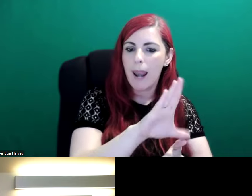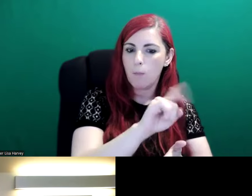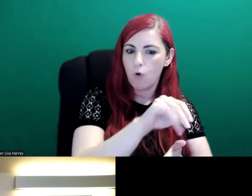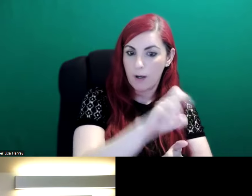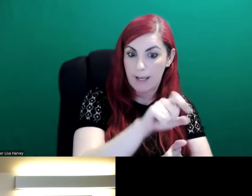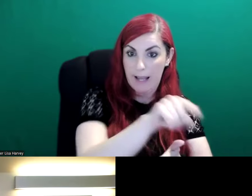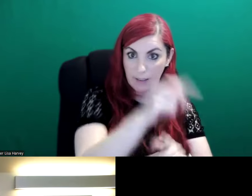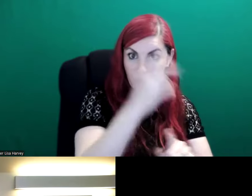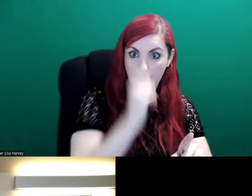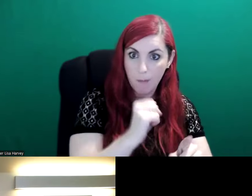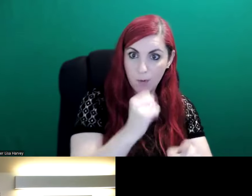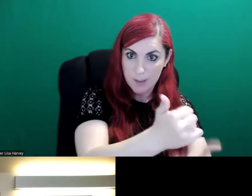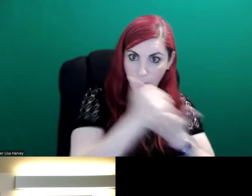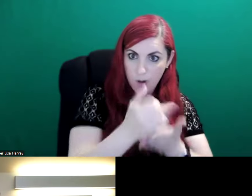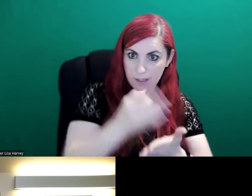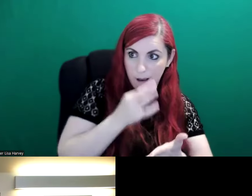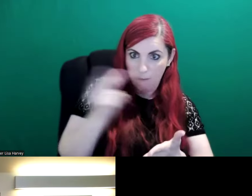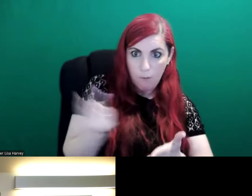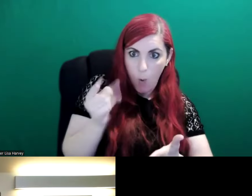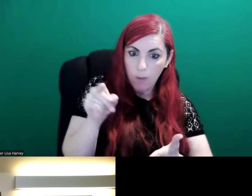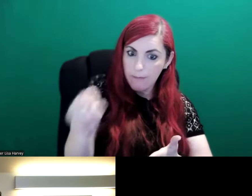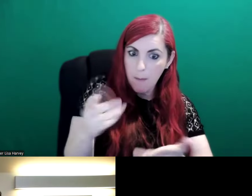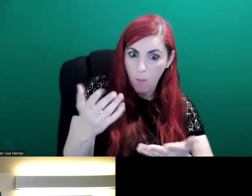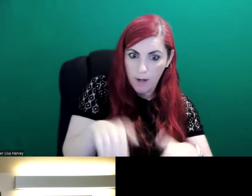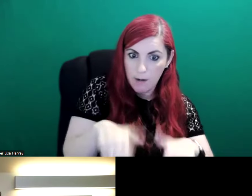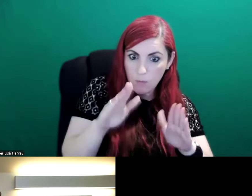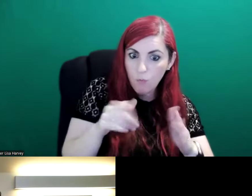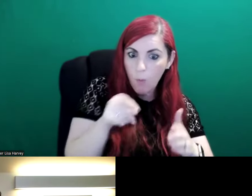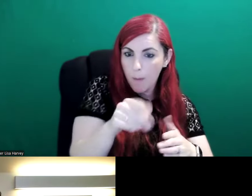both Jellett and Hone had given himself in his the early days of his career. They